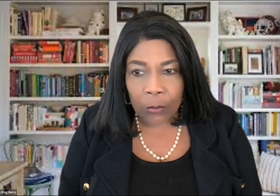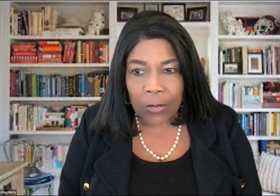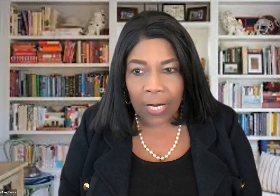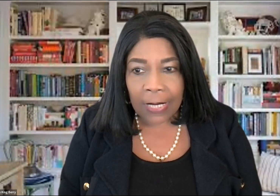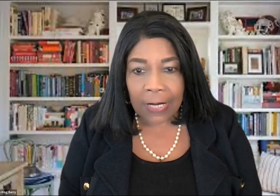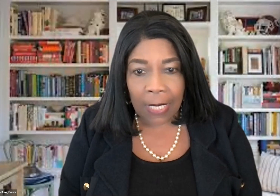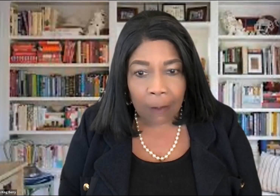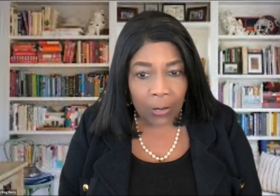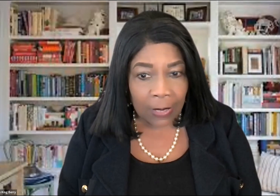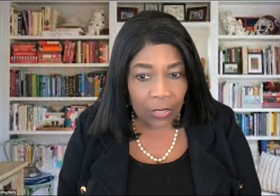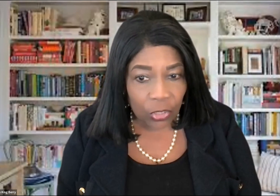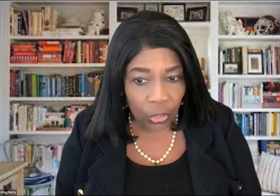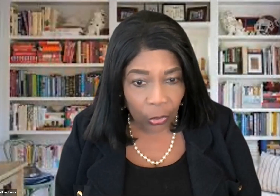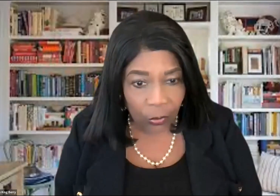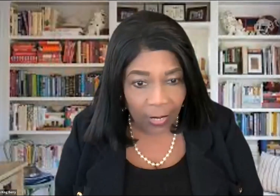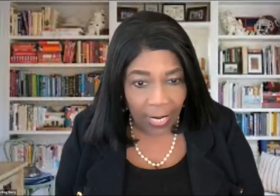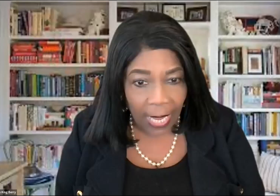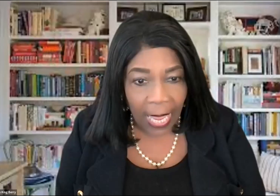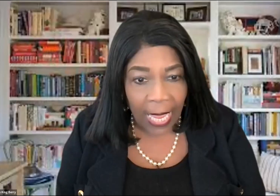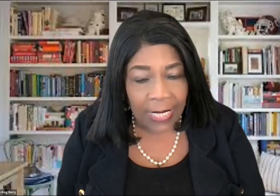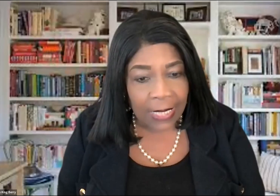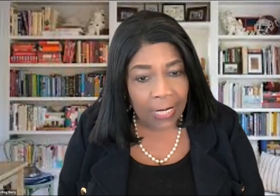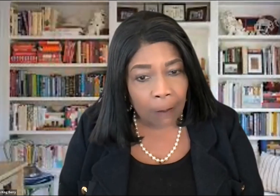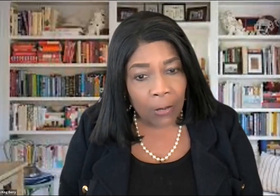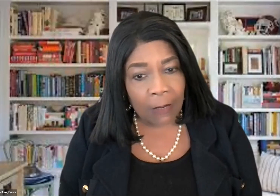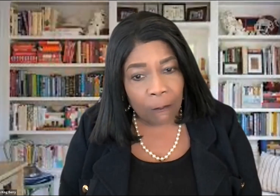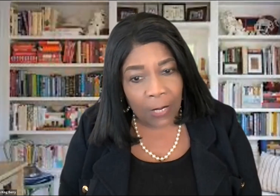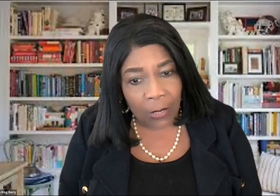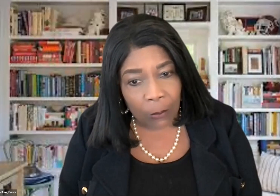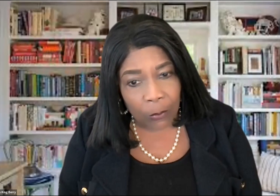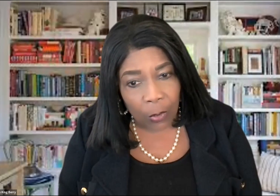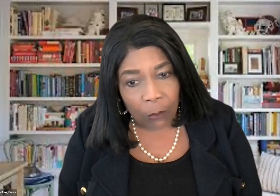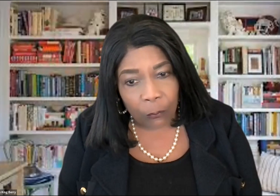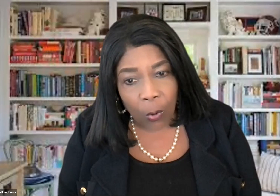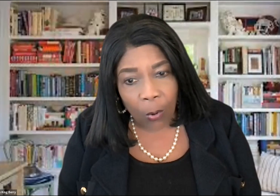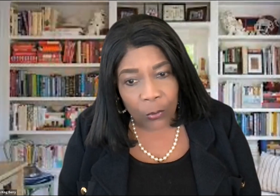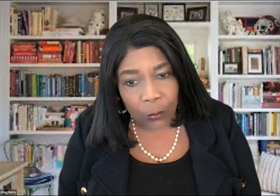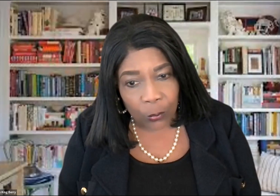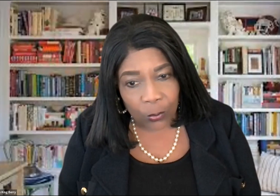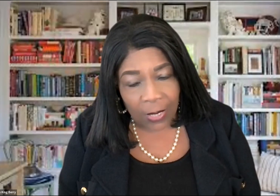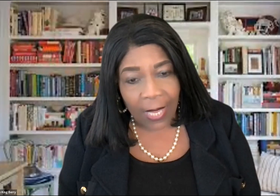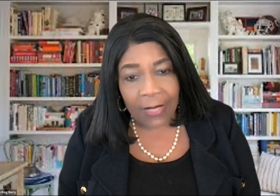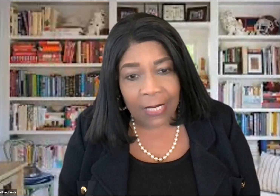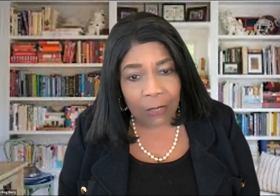It includes an accessibility checker and accessibility videos for all users.